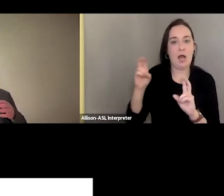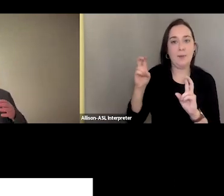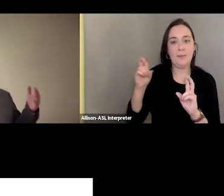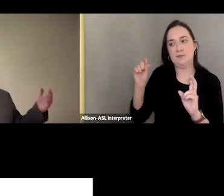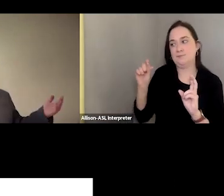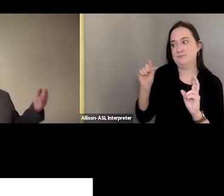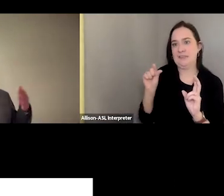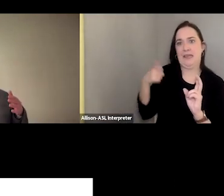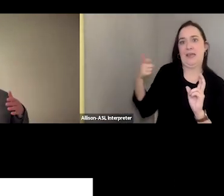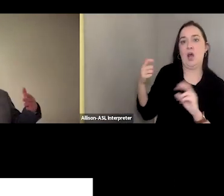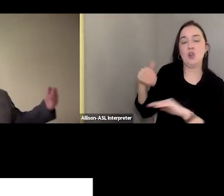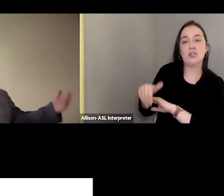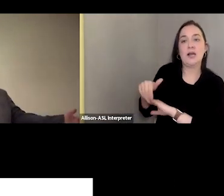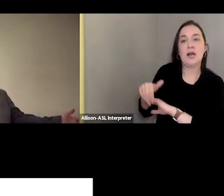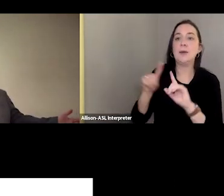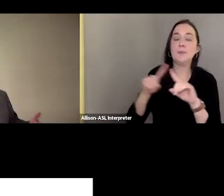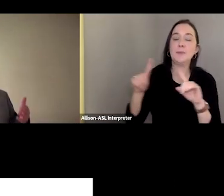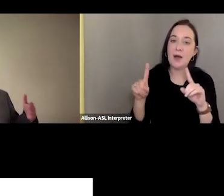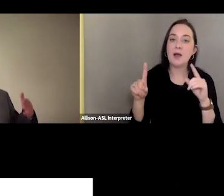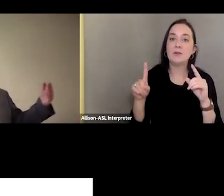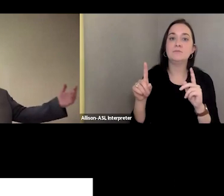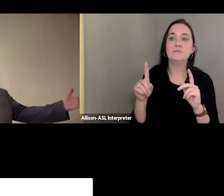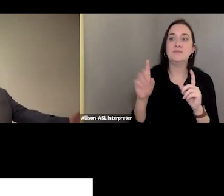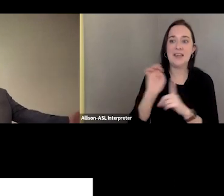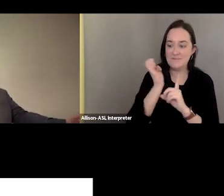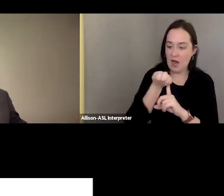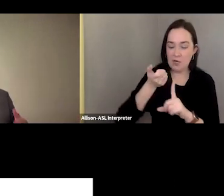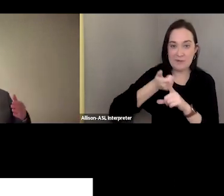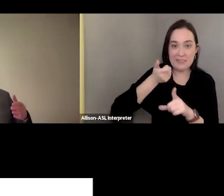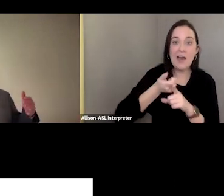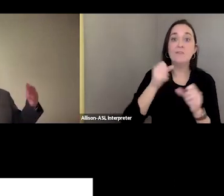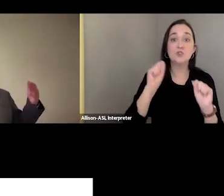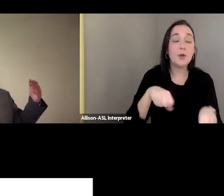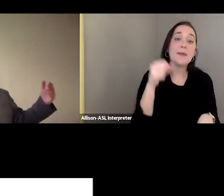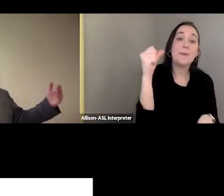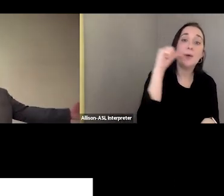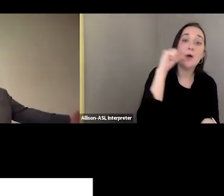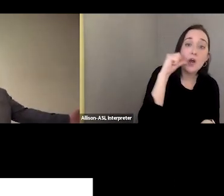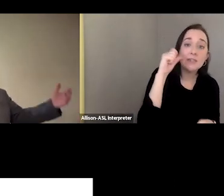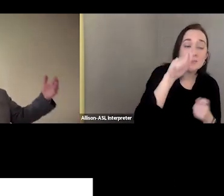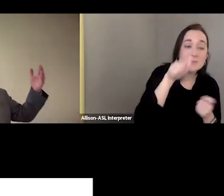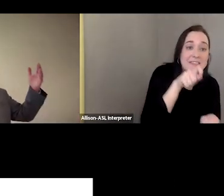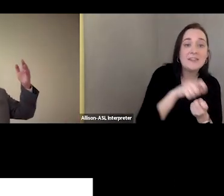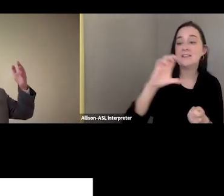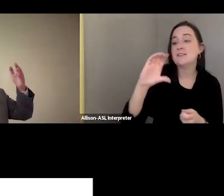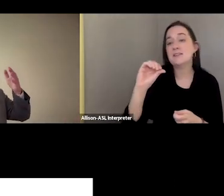The environments in which people go to sports bet could be a sports bar. It could be, a casino or,